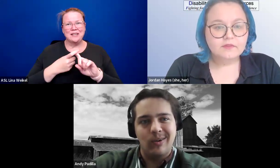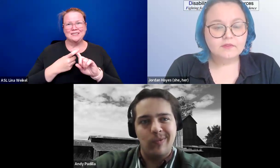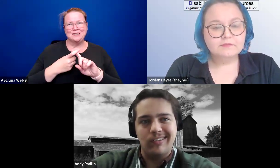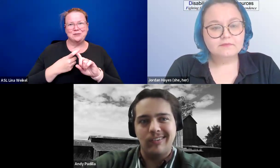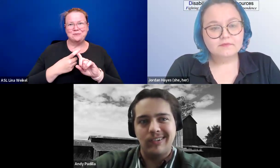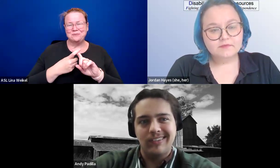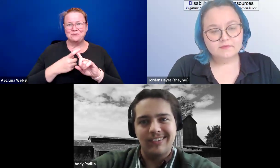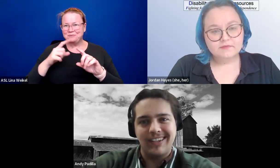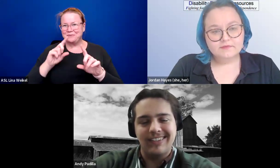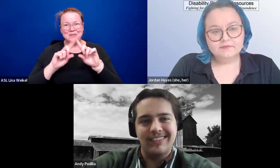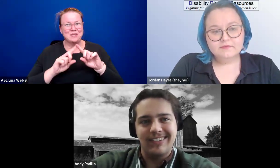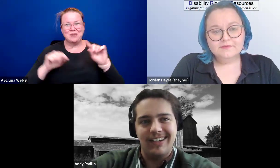Andy Padilla: a whole bunch of different States.